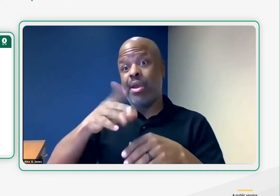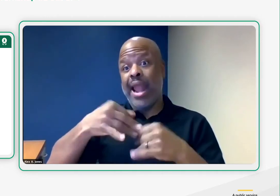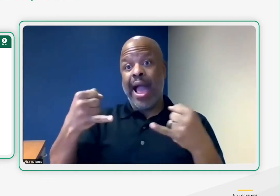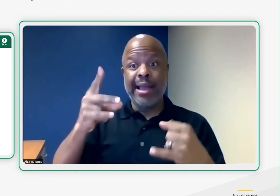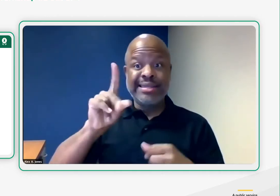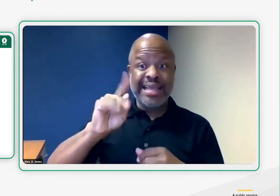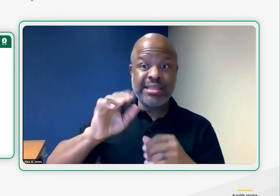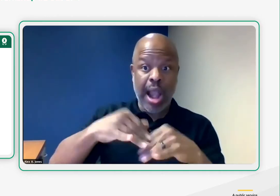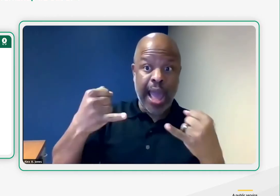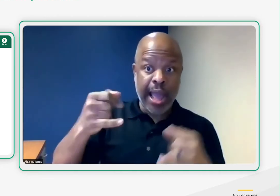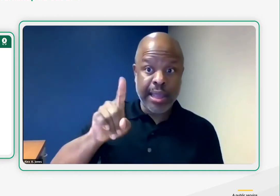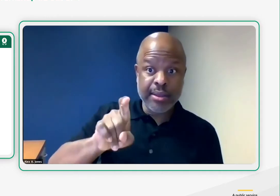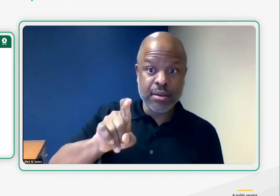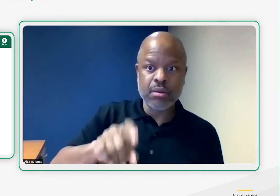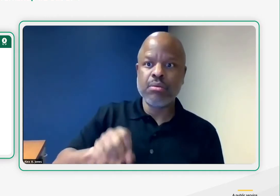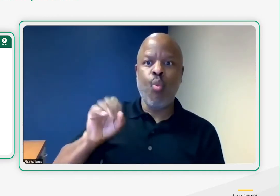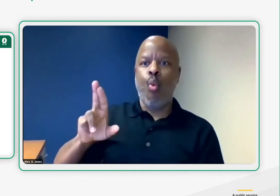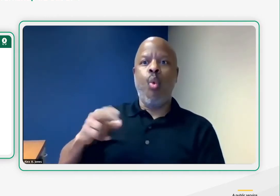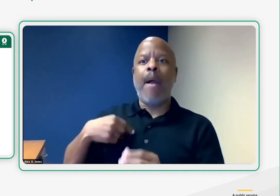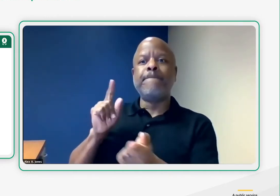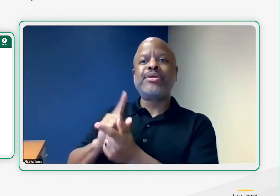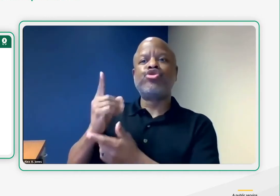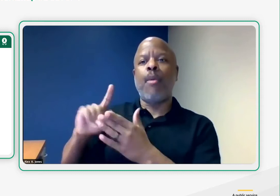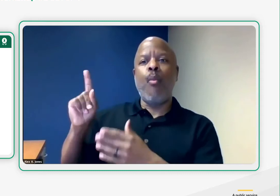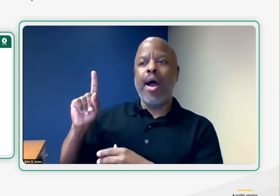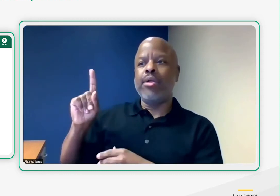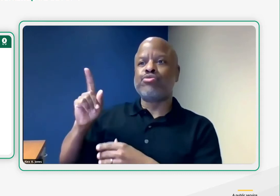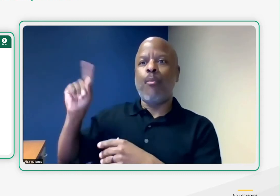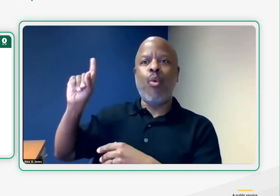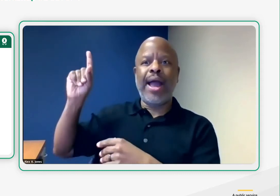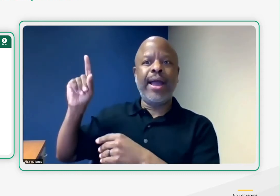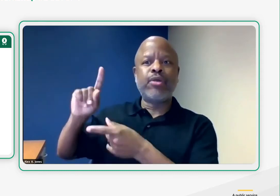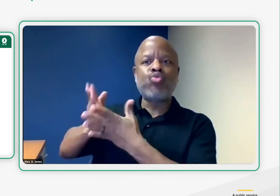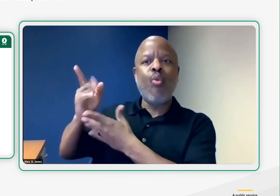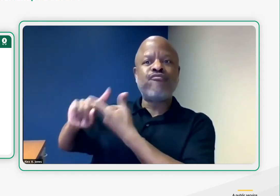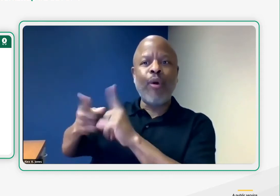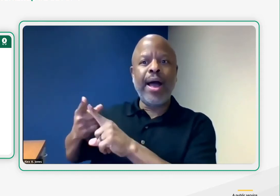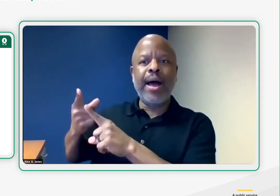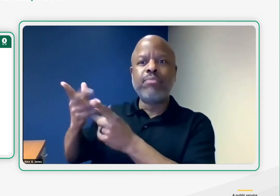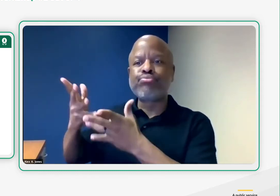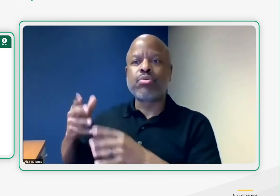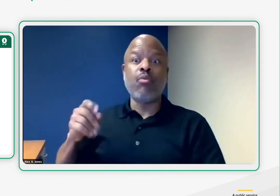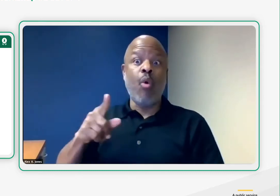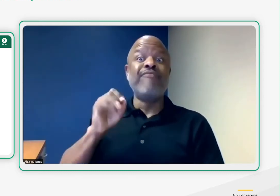Should I sign up for online dating, or should I hope that I'm going to meet someone somewhere out, maybe through friends or . . . ?